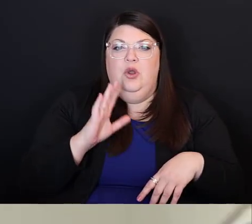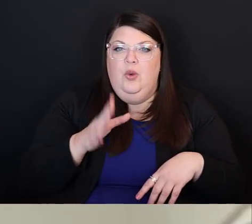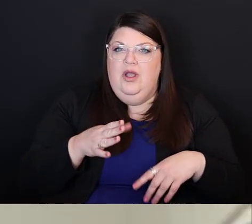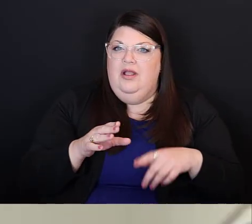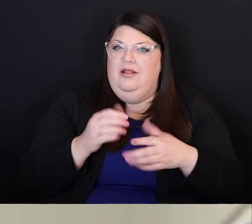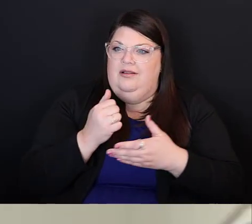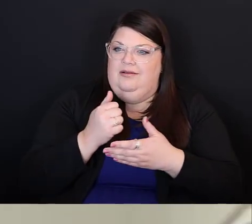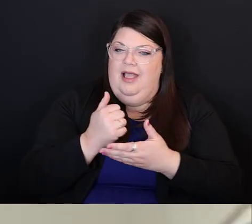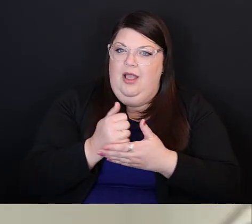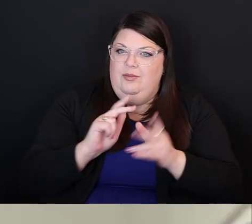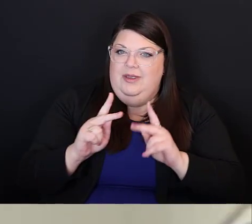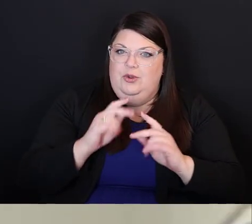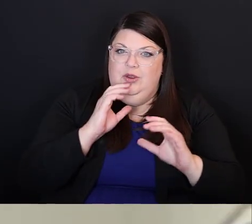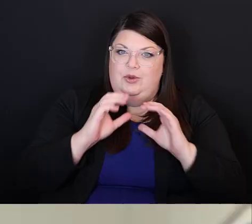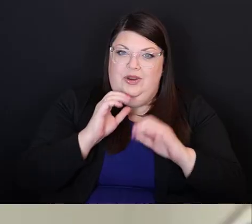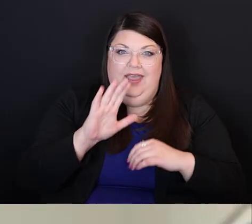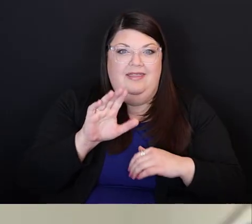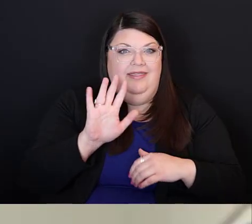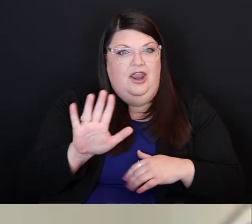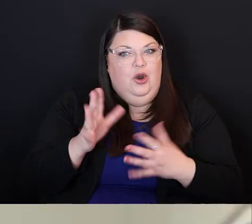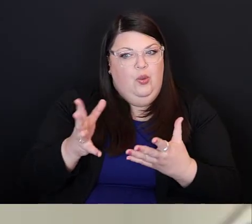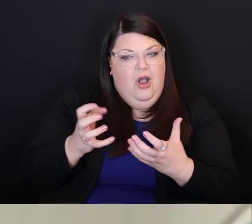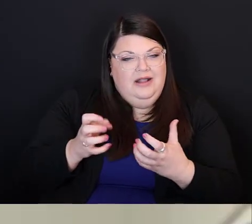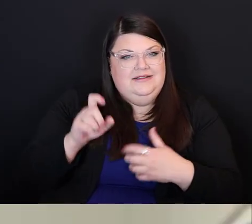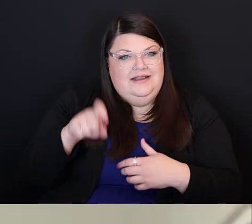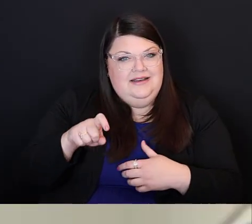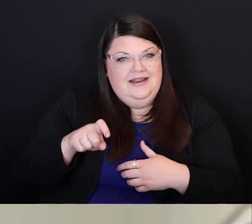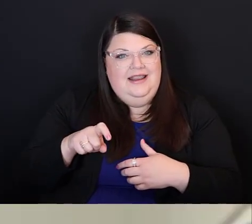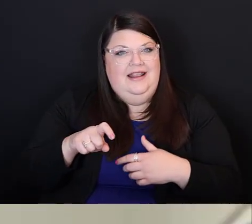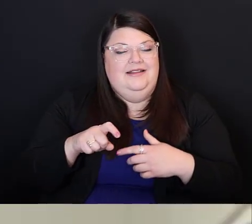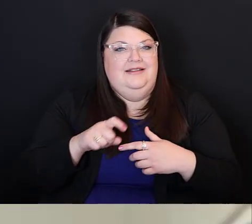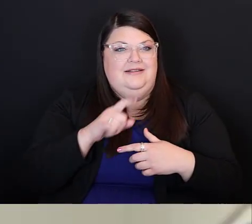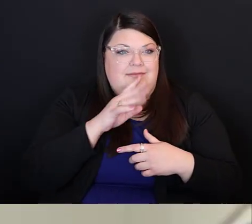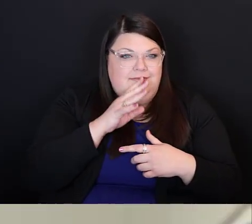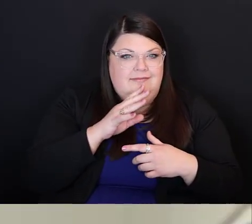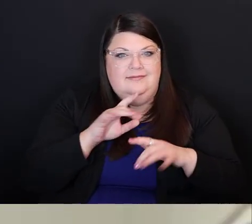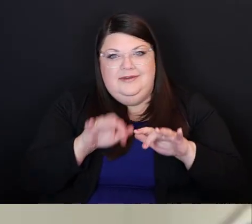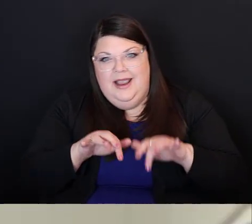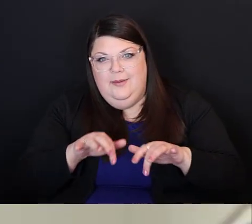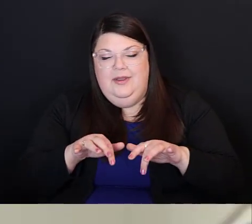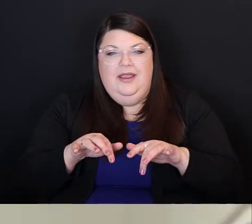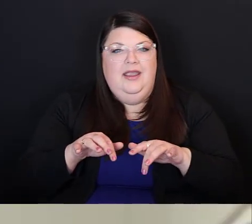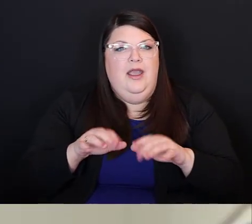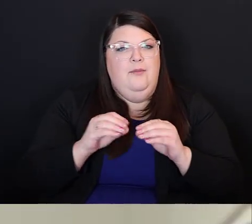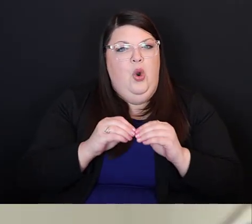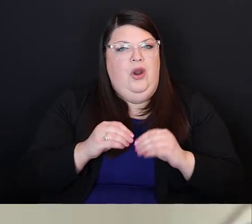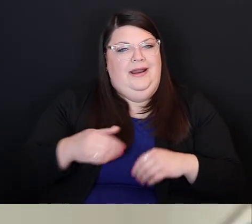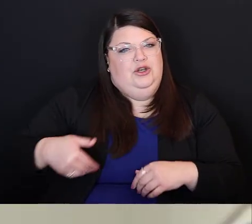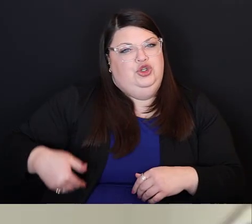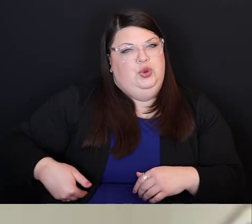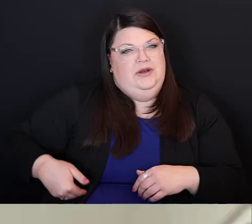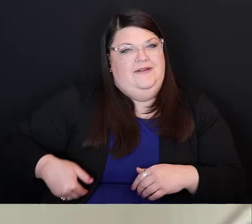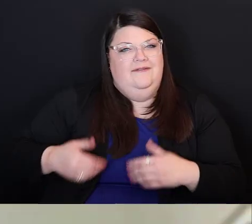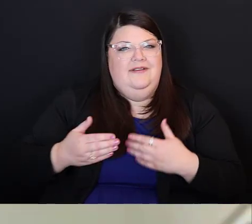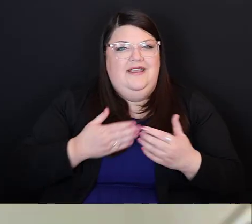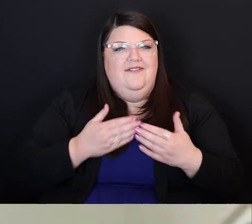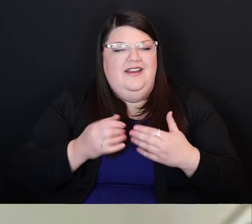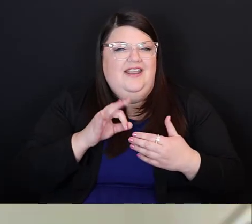using their voice or typing to smart home products more intuitively, even if you're not using a particular keyword or phrase.